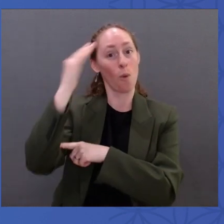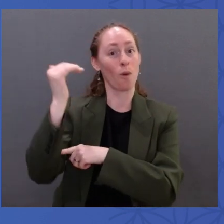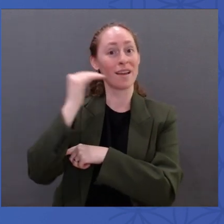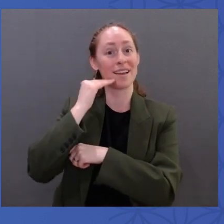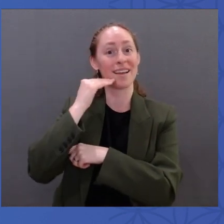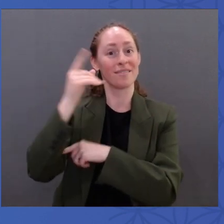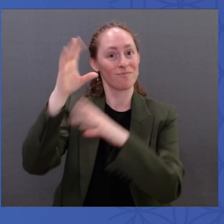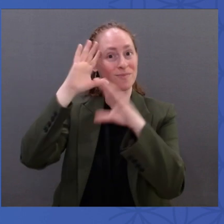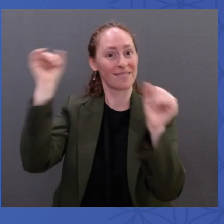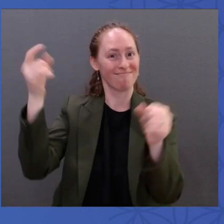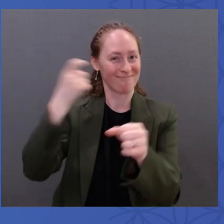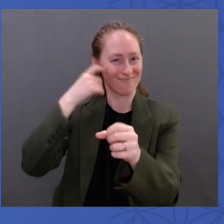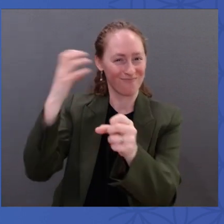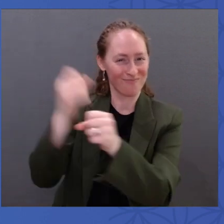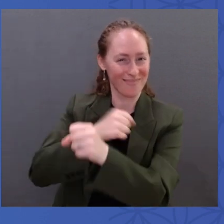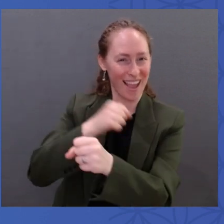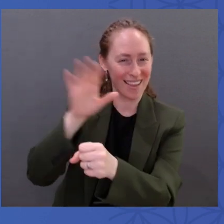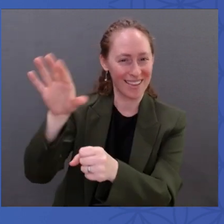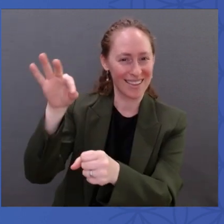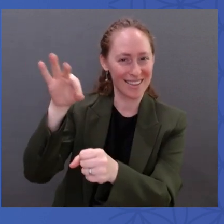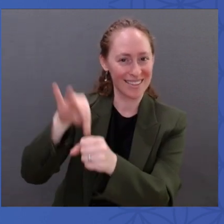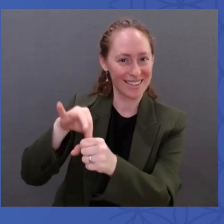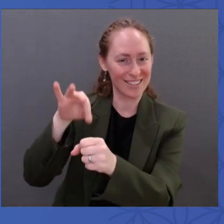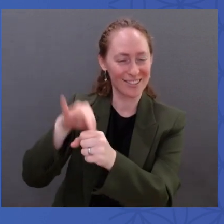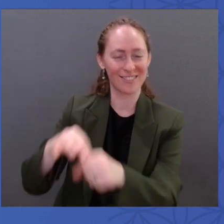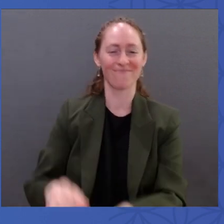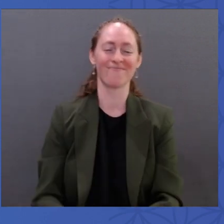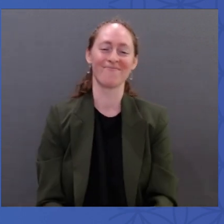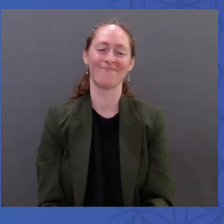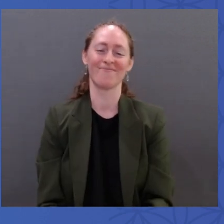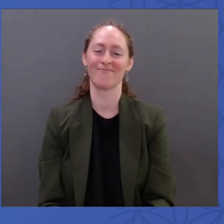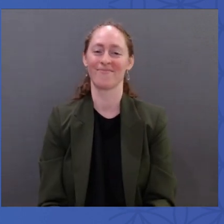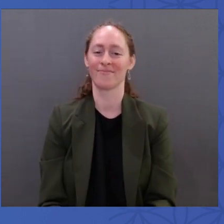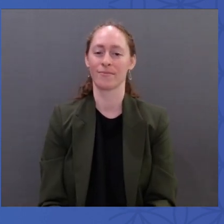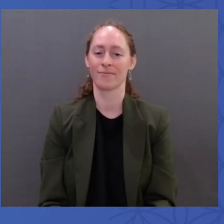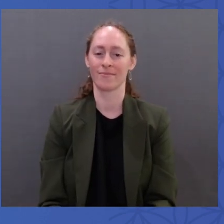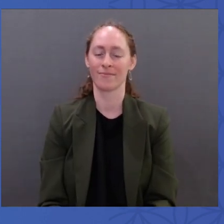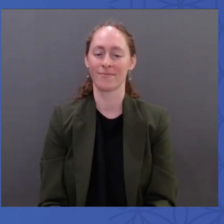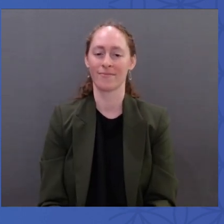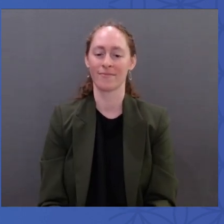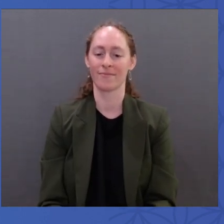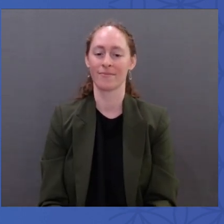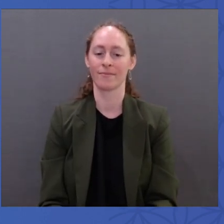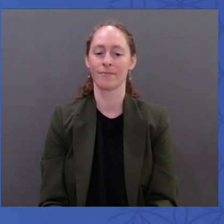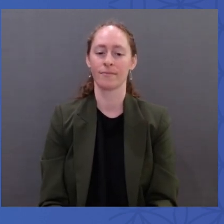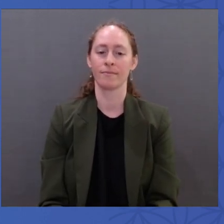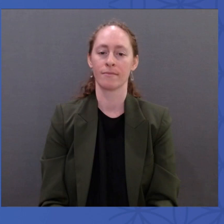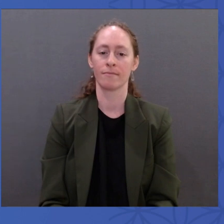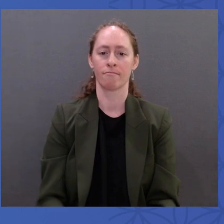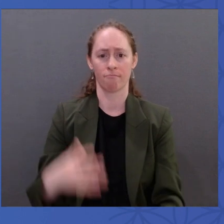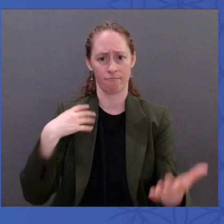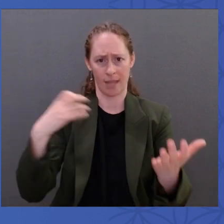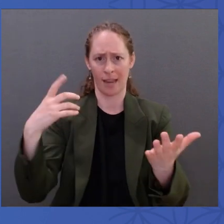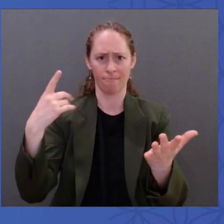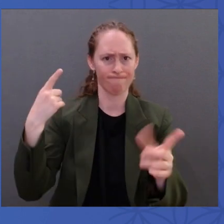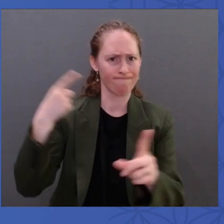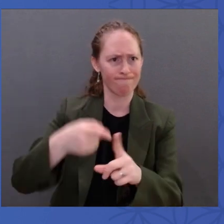An important initiative of our making excellencies to a current landscape calls